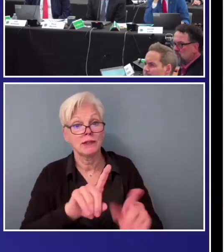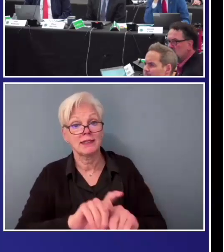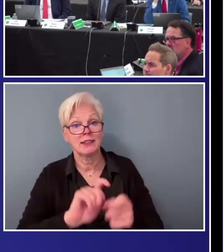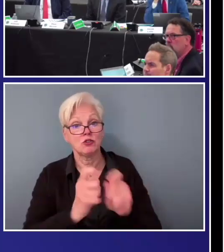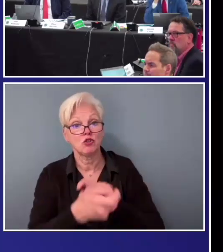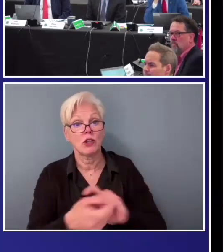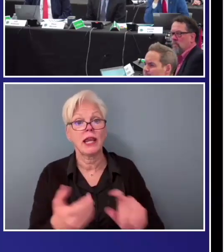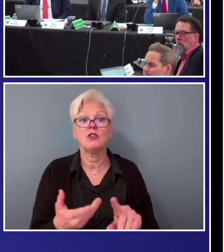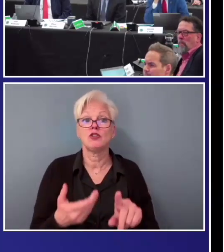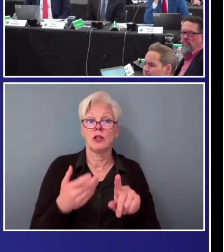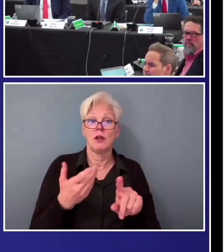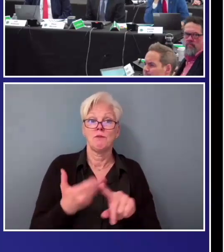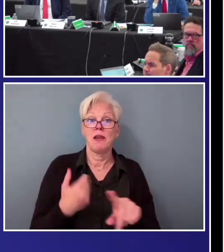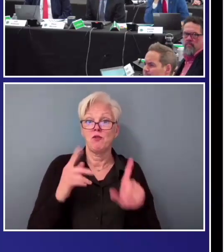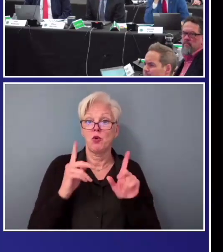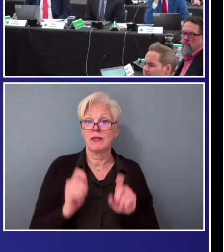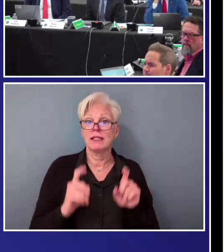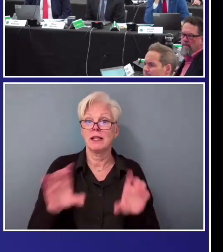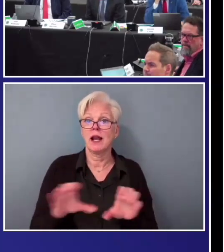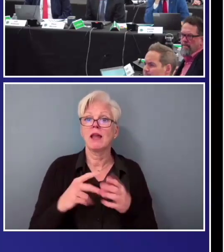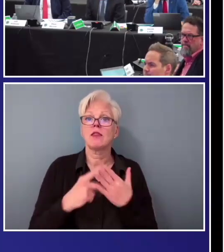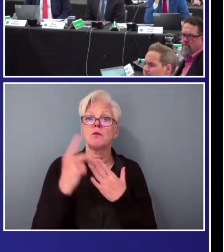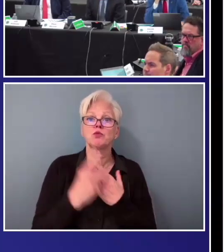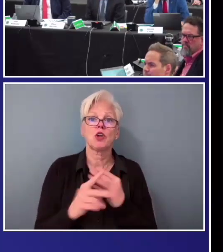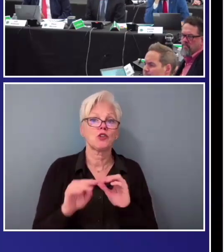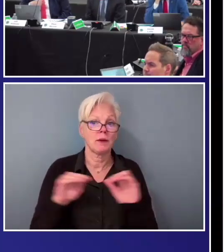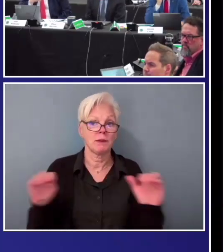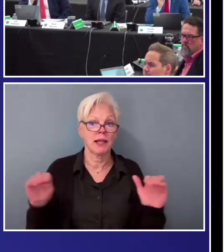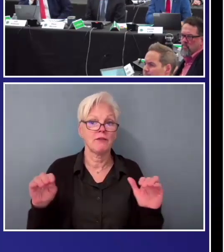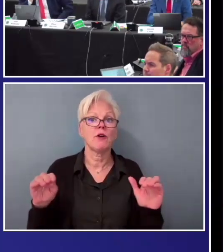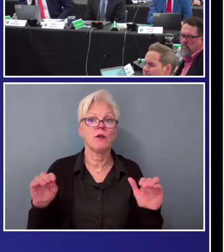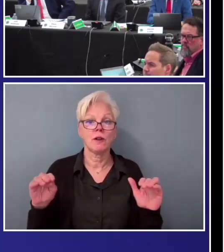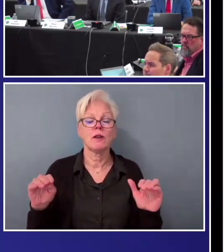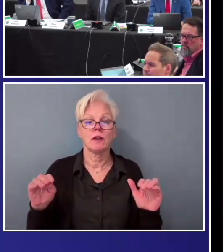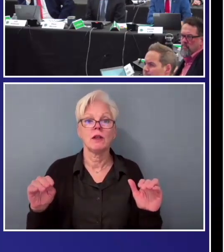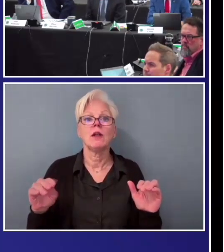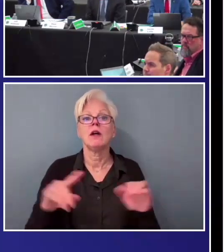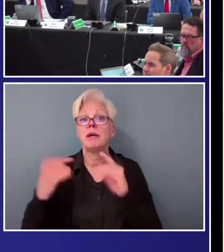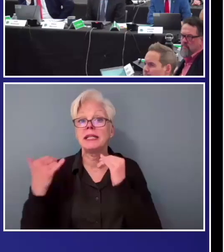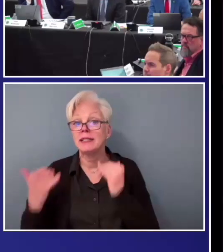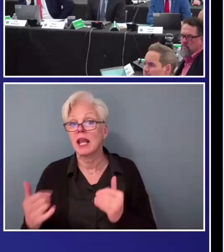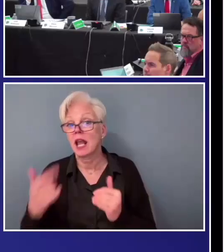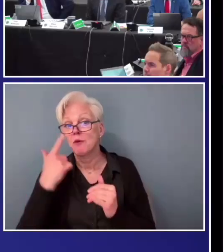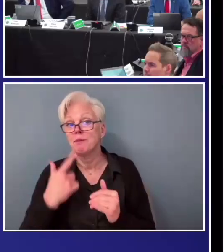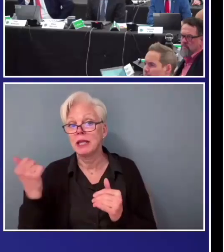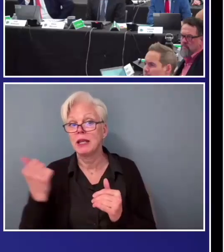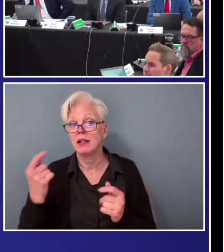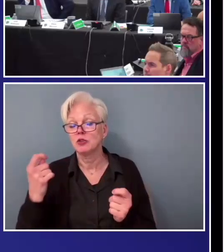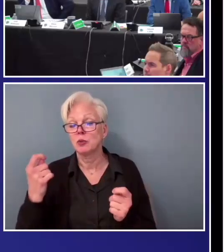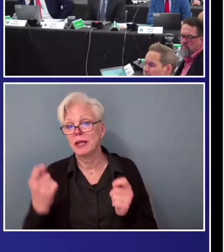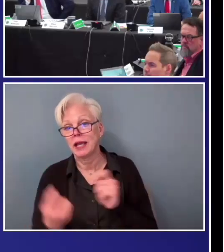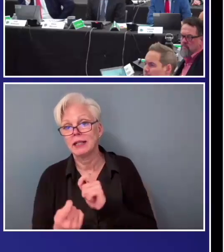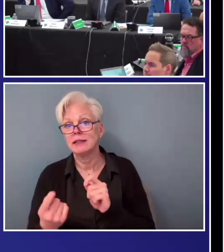this test was done at the program level. Now, because we are adapting this to the